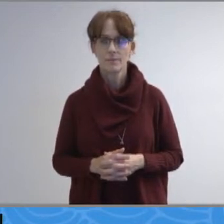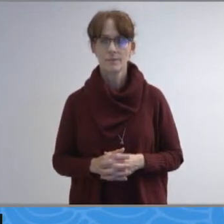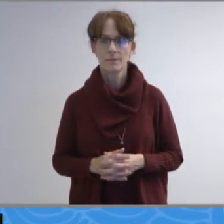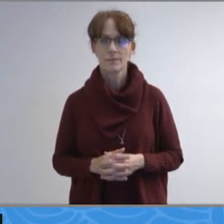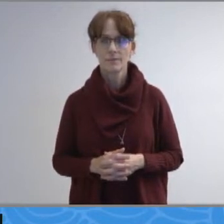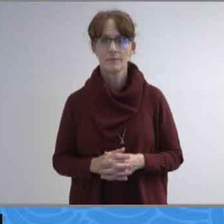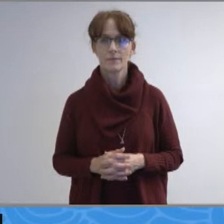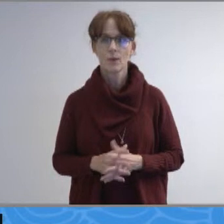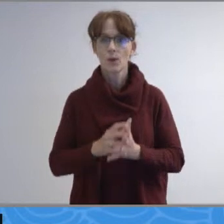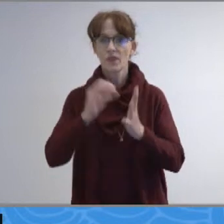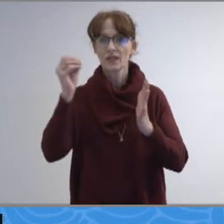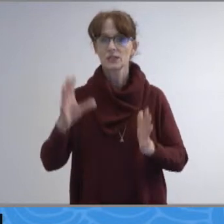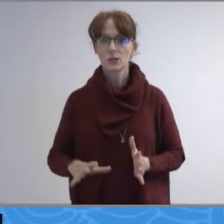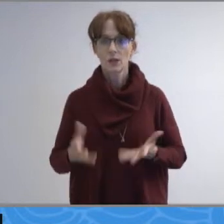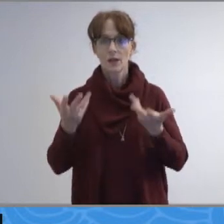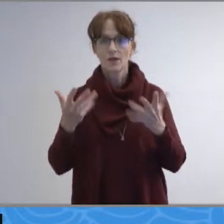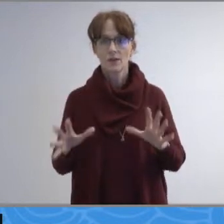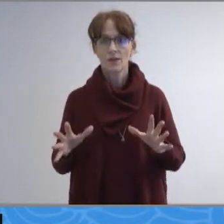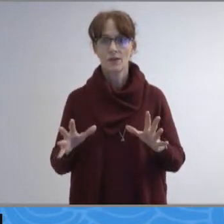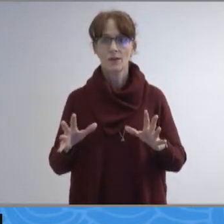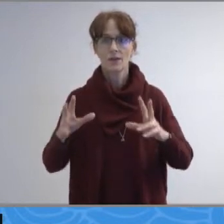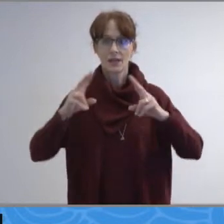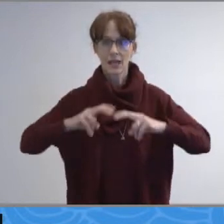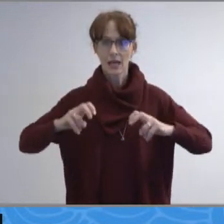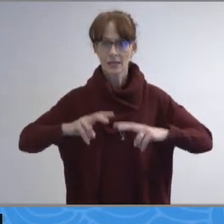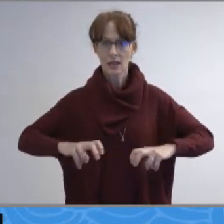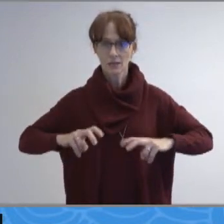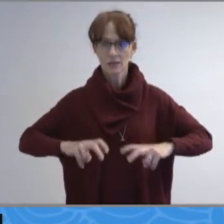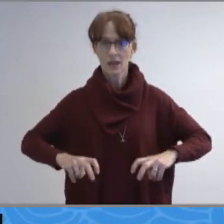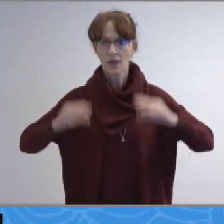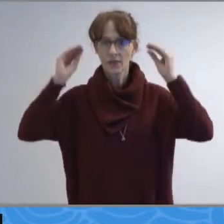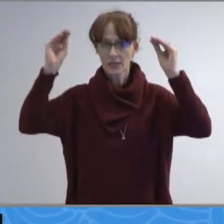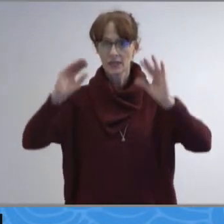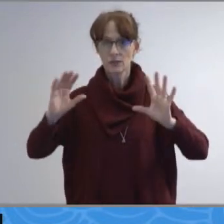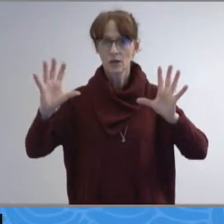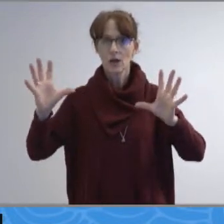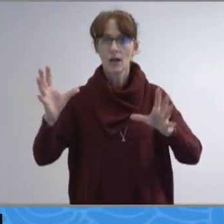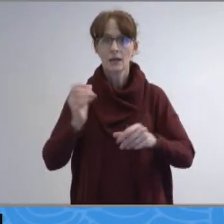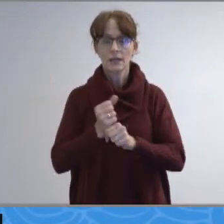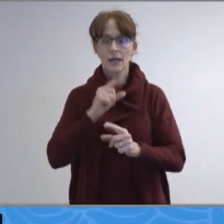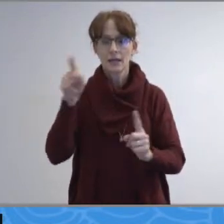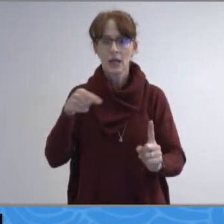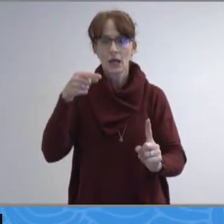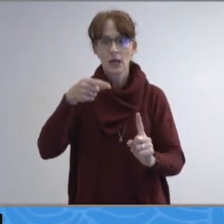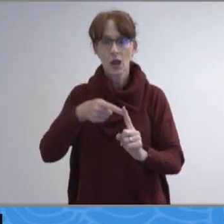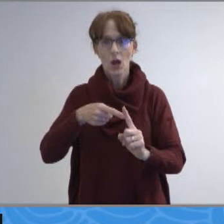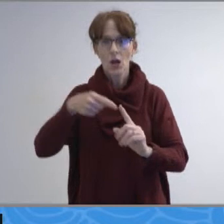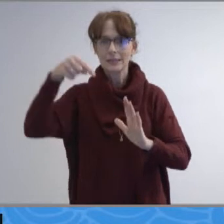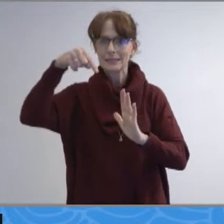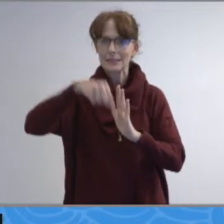Once your student has completed the Diagnostic, their teacher will receive targeted and detailed data